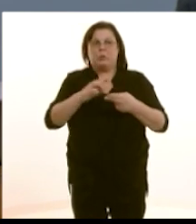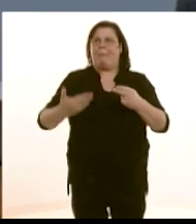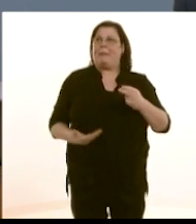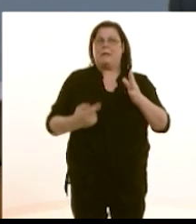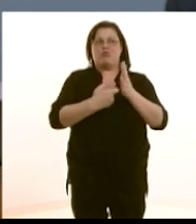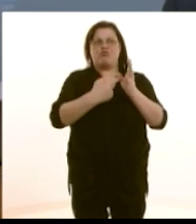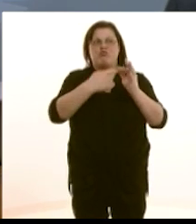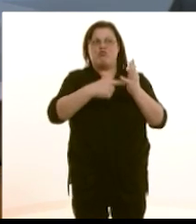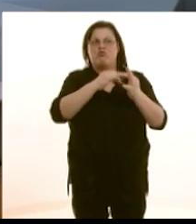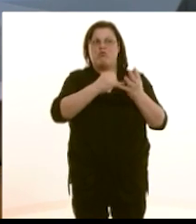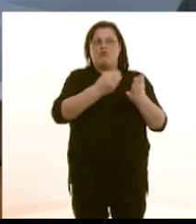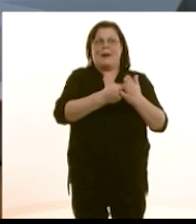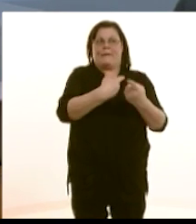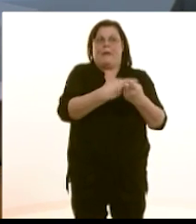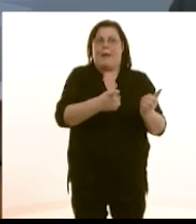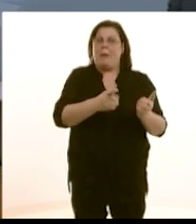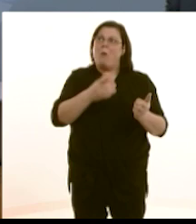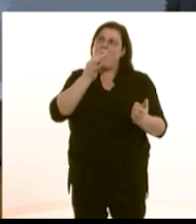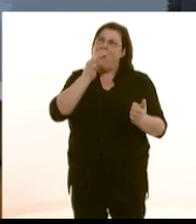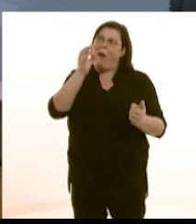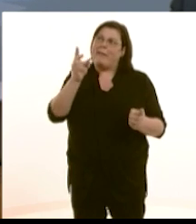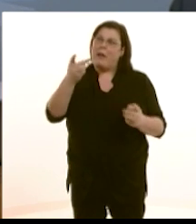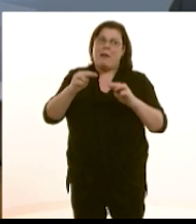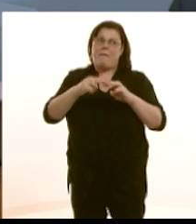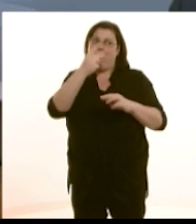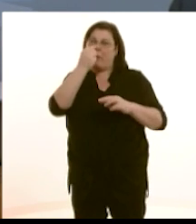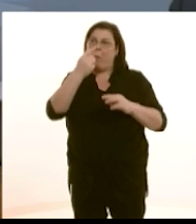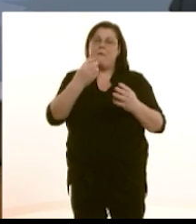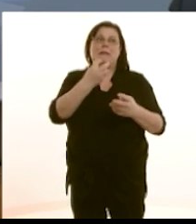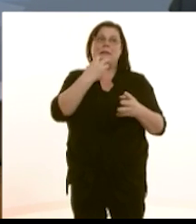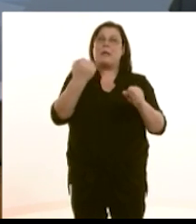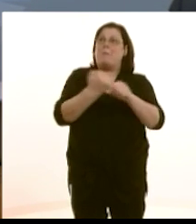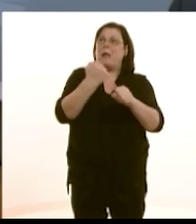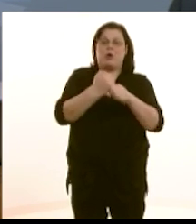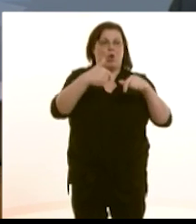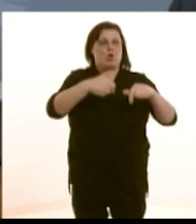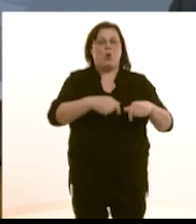any respite available to steel producers here in Wales on business rates because, obviously,